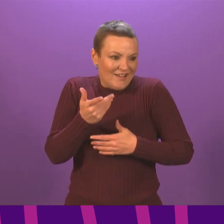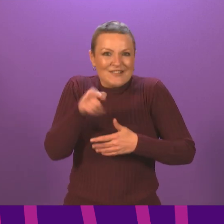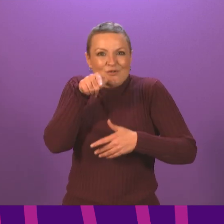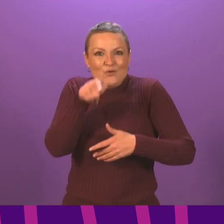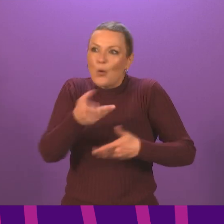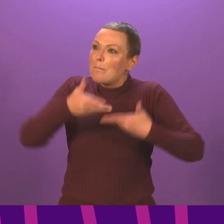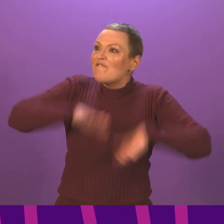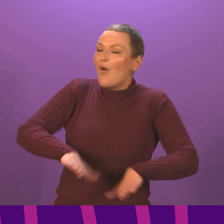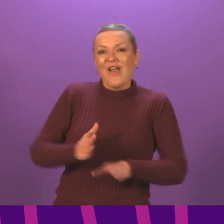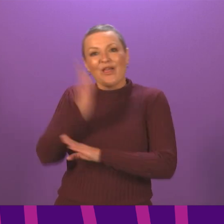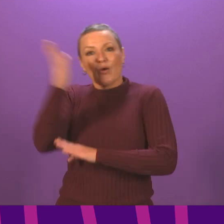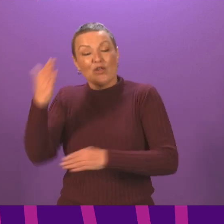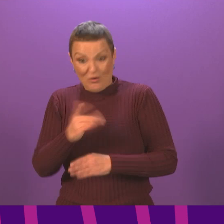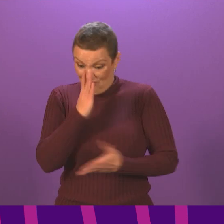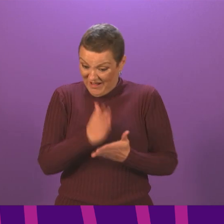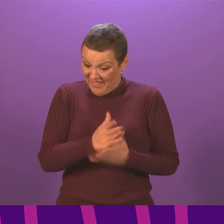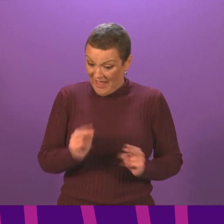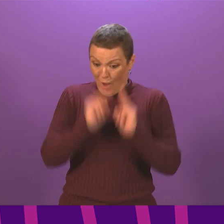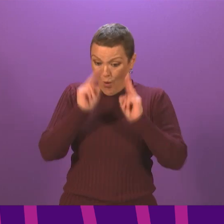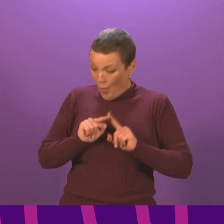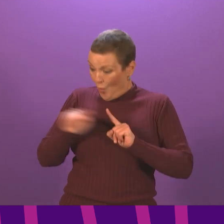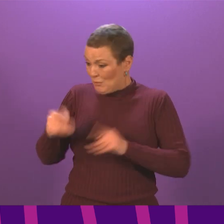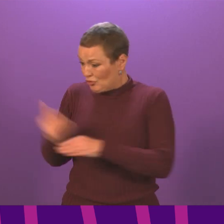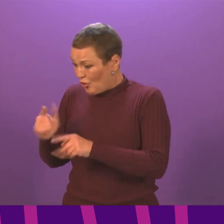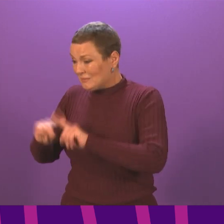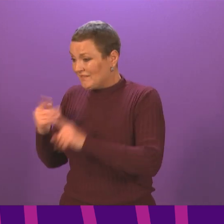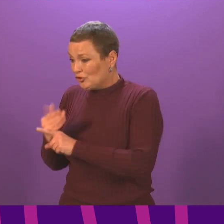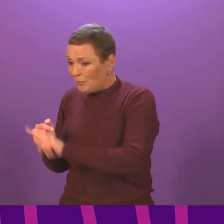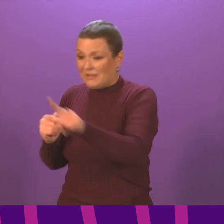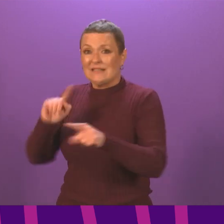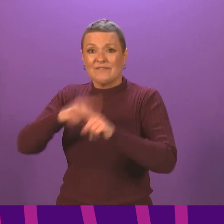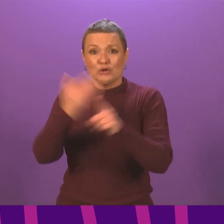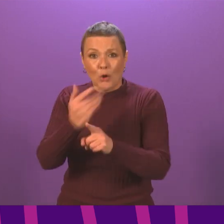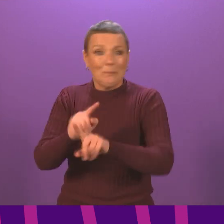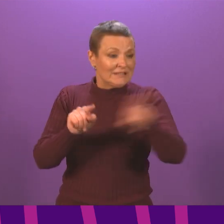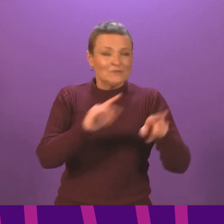job. We need to work out the logistics of that. If we can deliver routine weekly testing